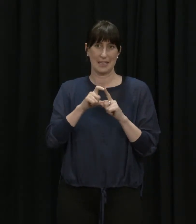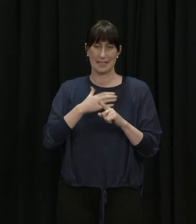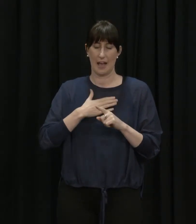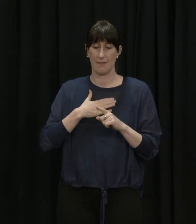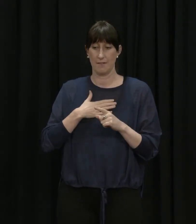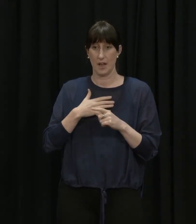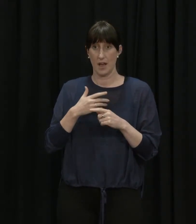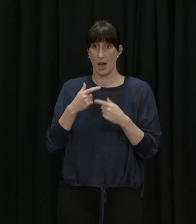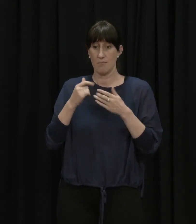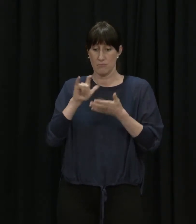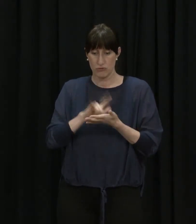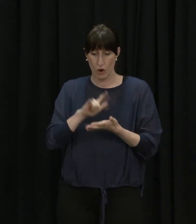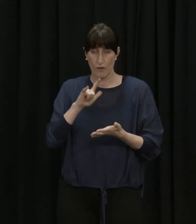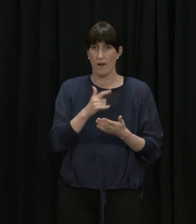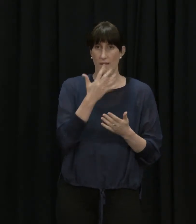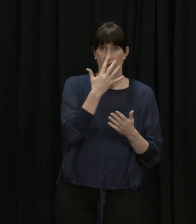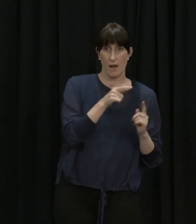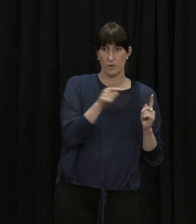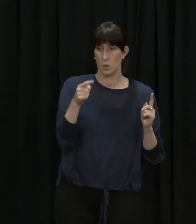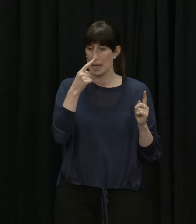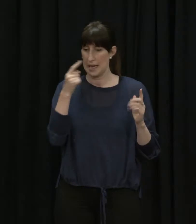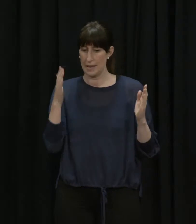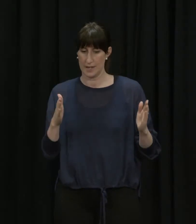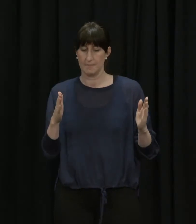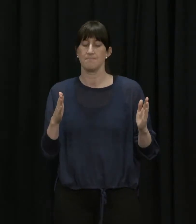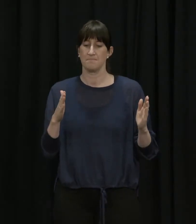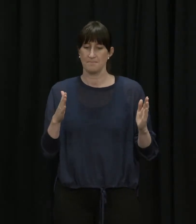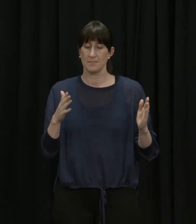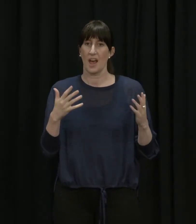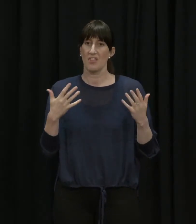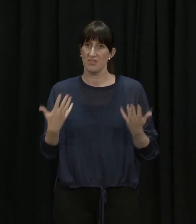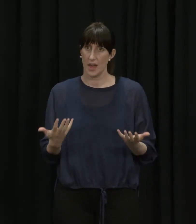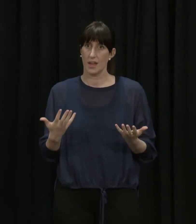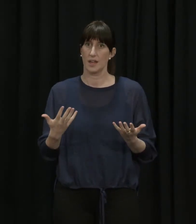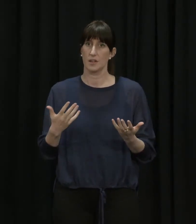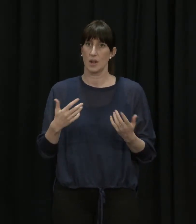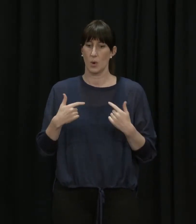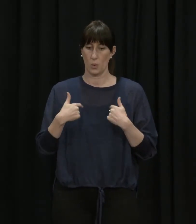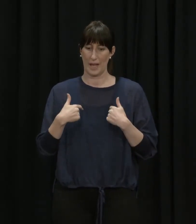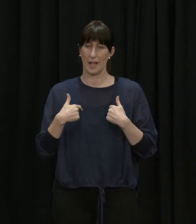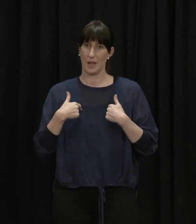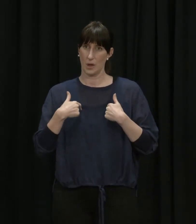If Medsafe provides provisional approval for the use of the